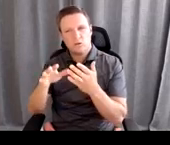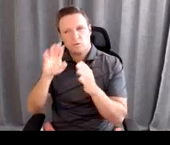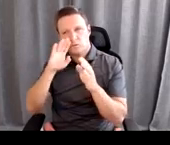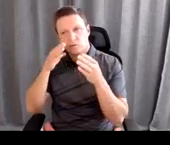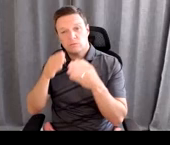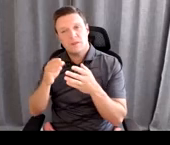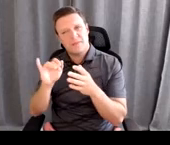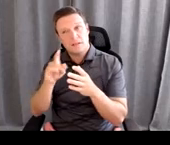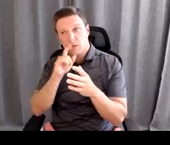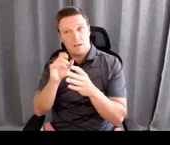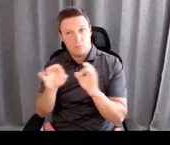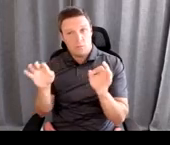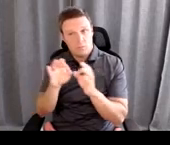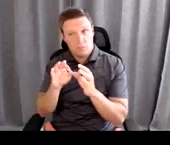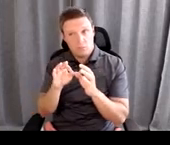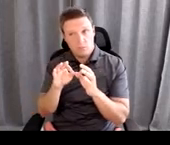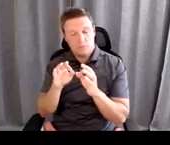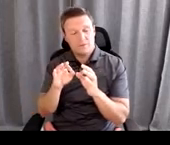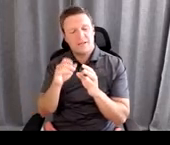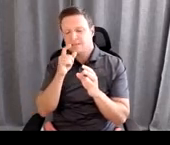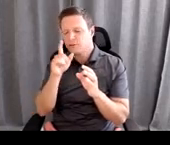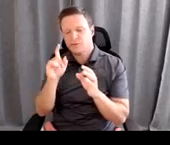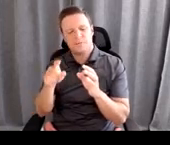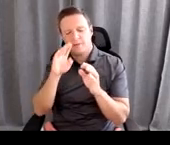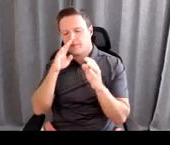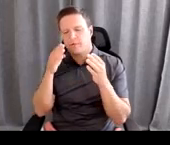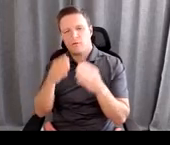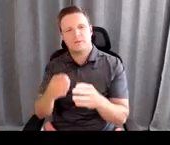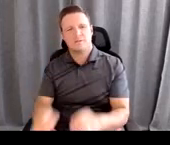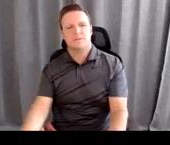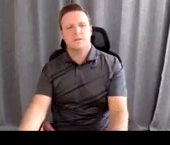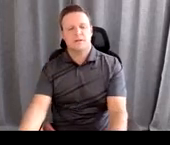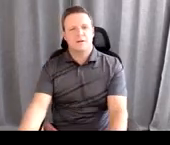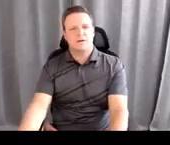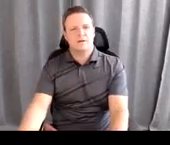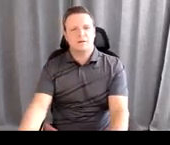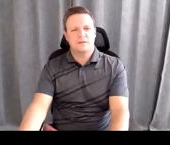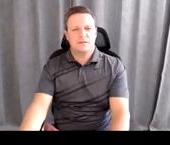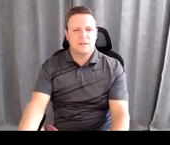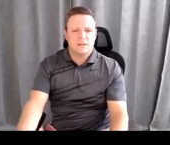Obviously it is, but it shouldn't be the focus. And if you remember from that,